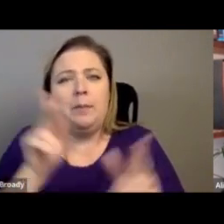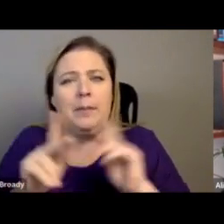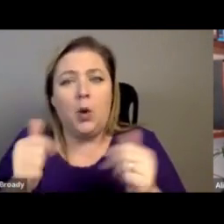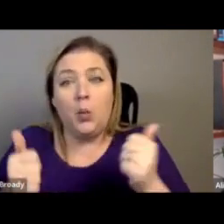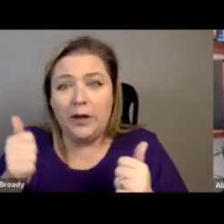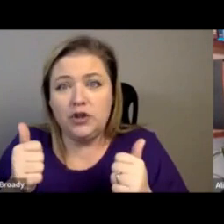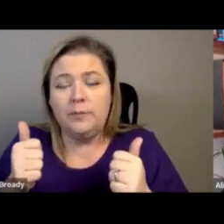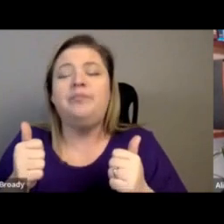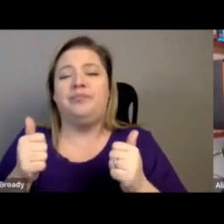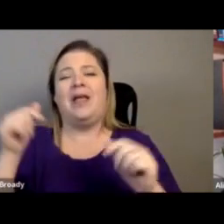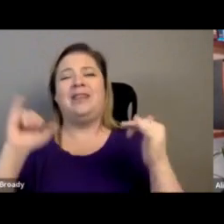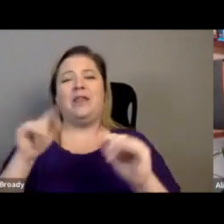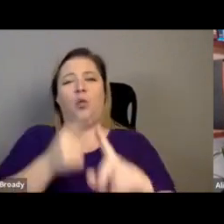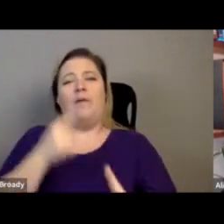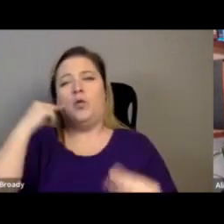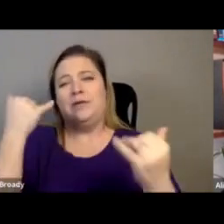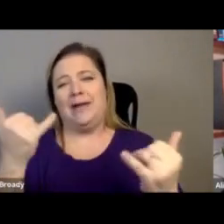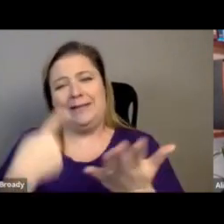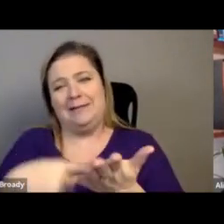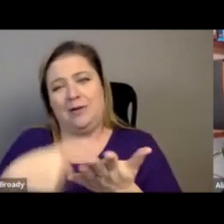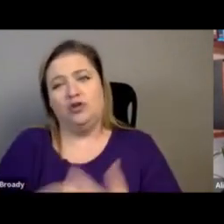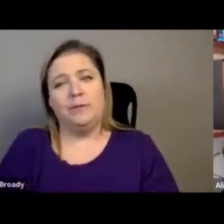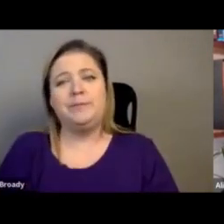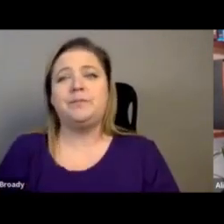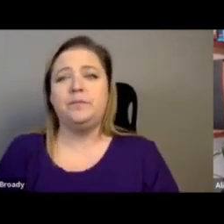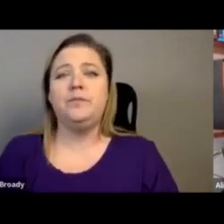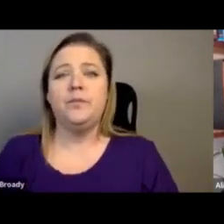we're here to talk about. Next